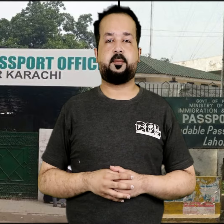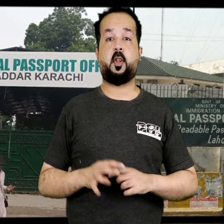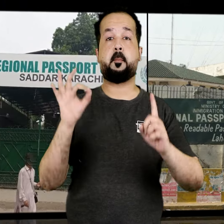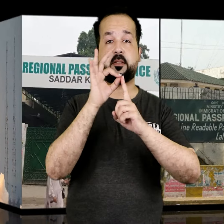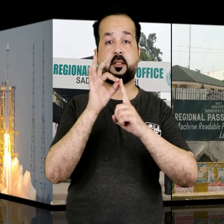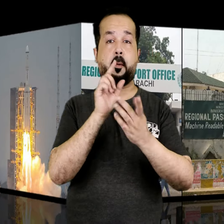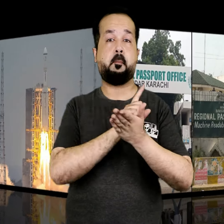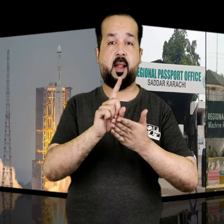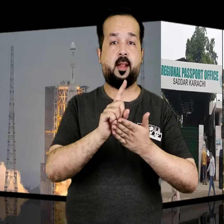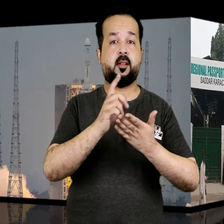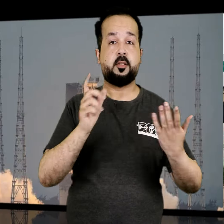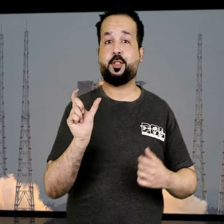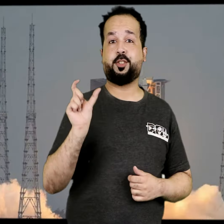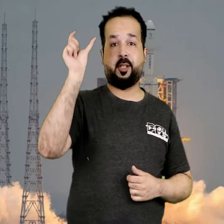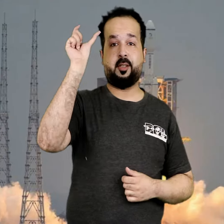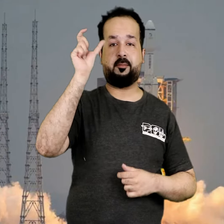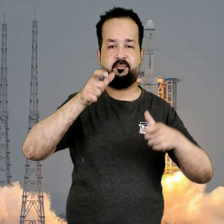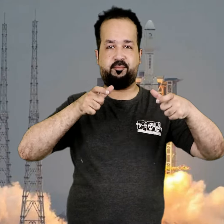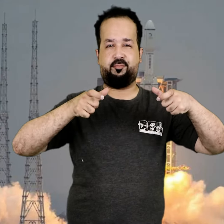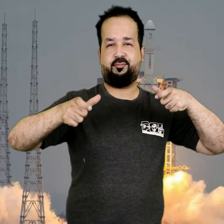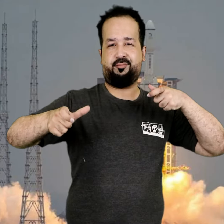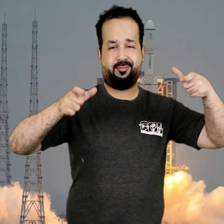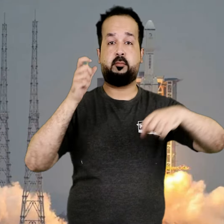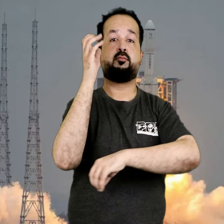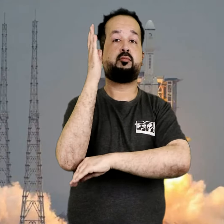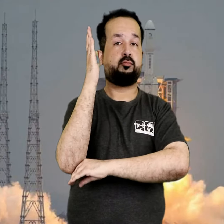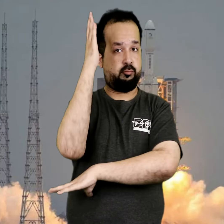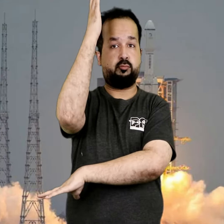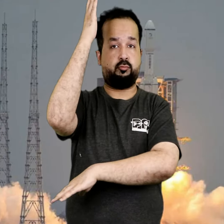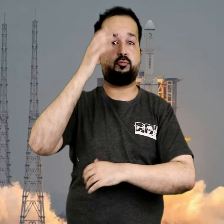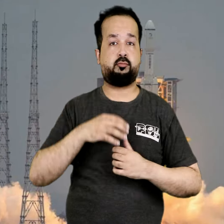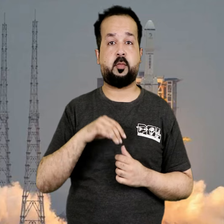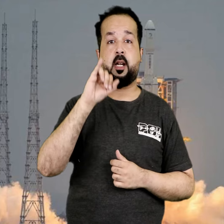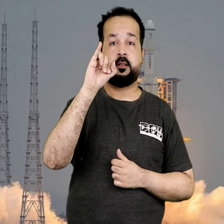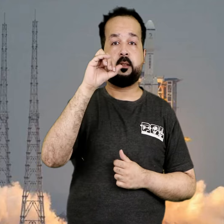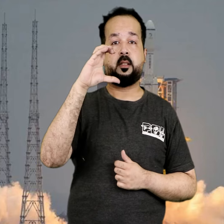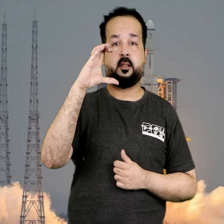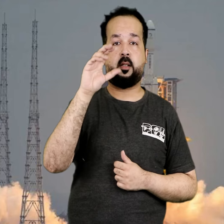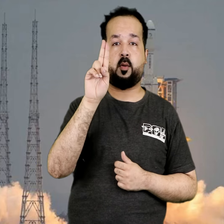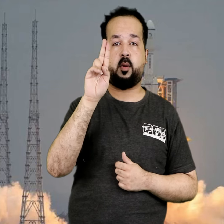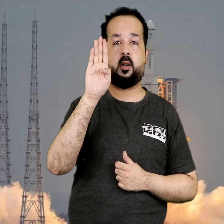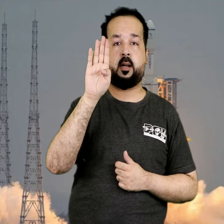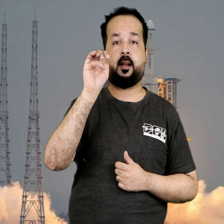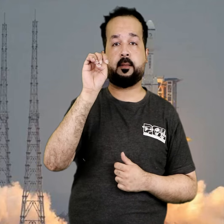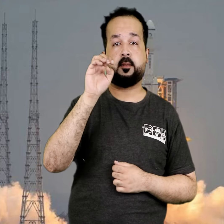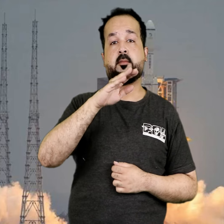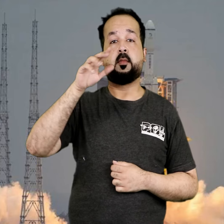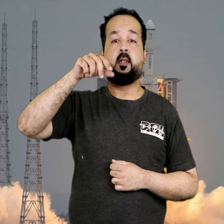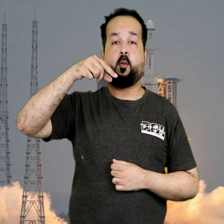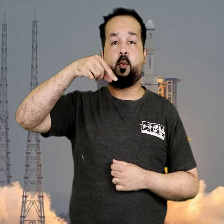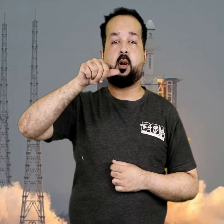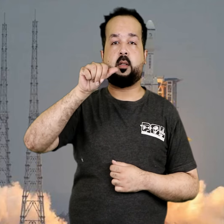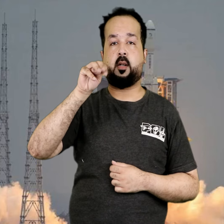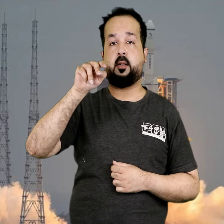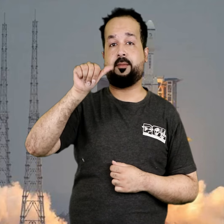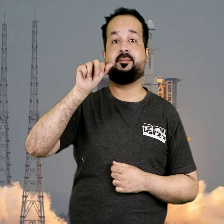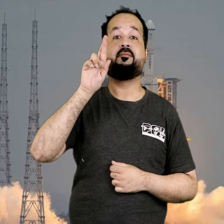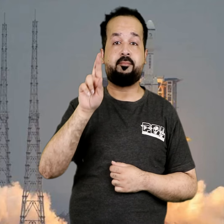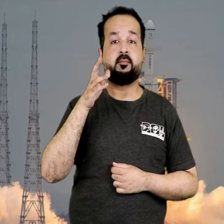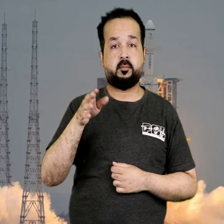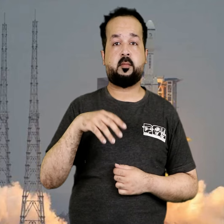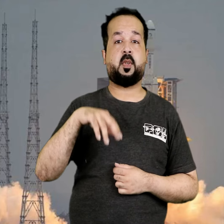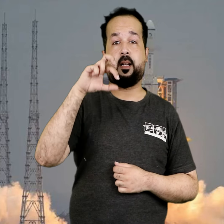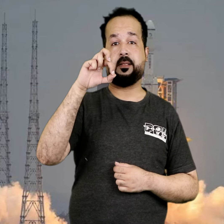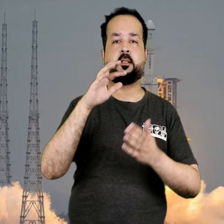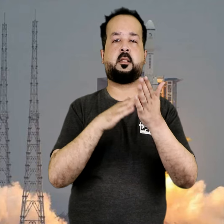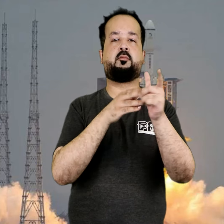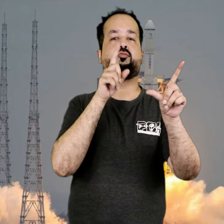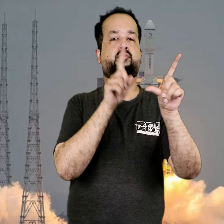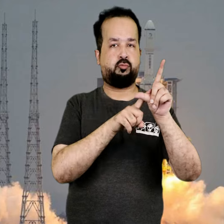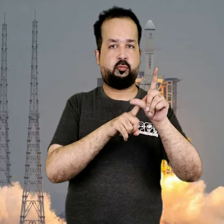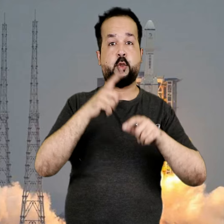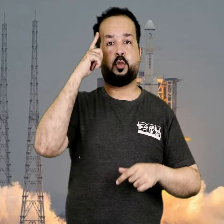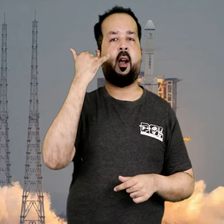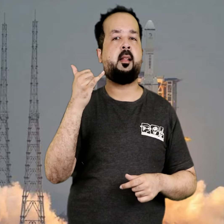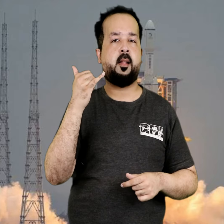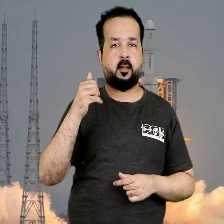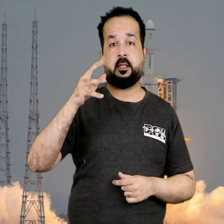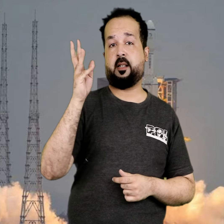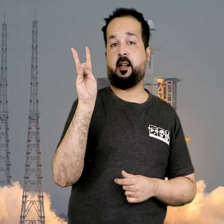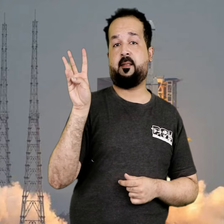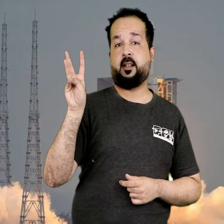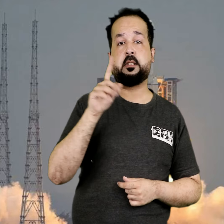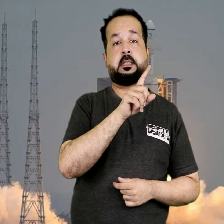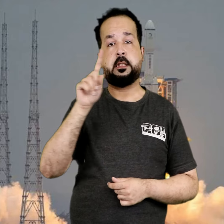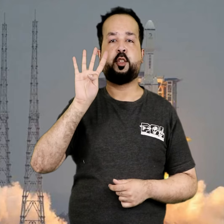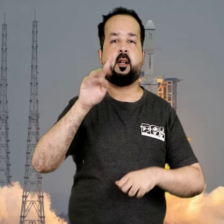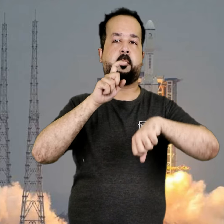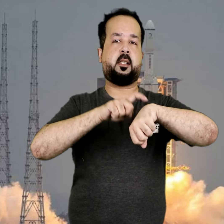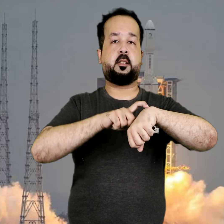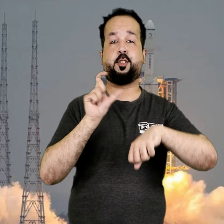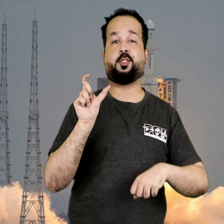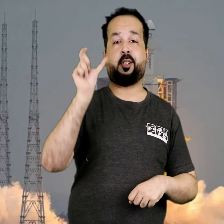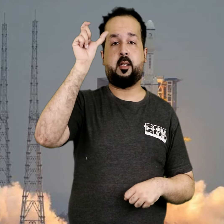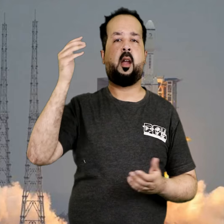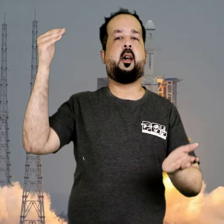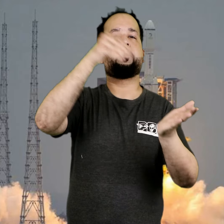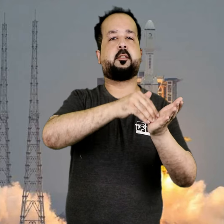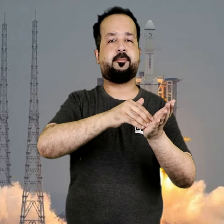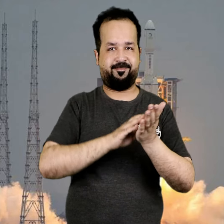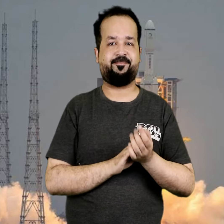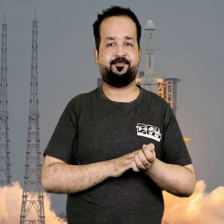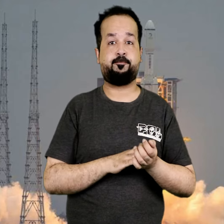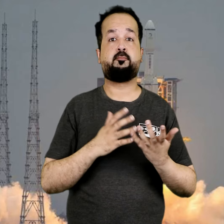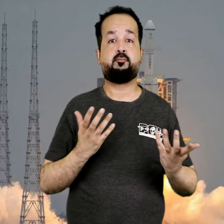Pakistan's first satellite mission 'iCUBE-1' will reach the moon's orbit on May 8 at around 3:30 to 4:00 pm.